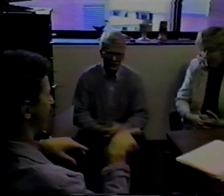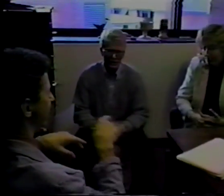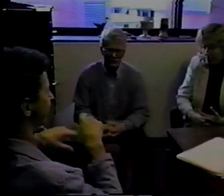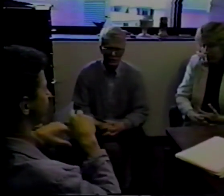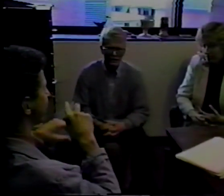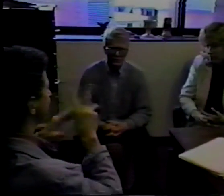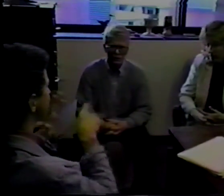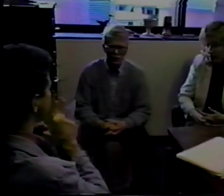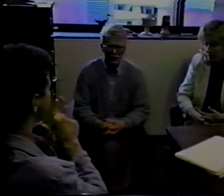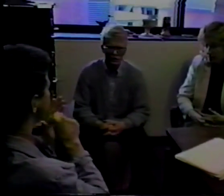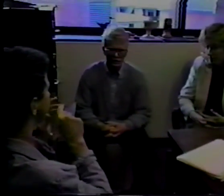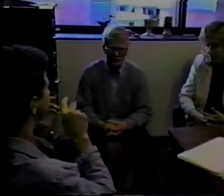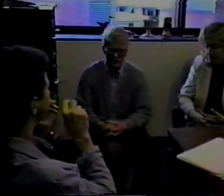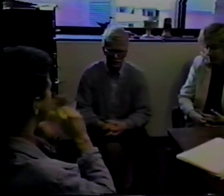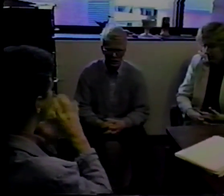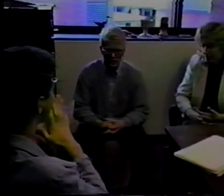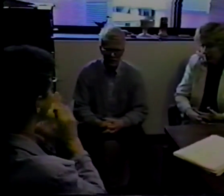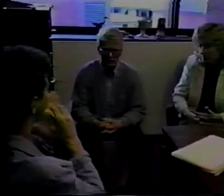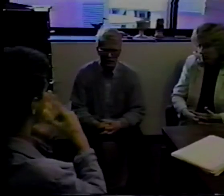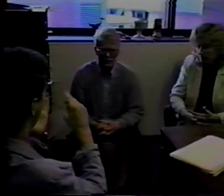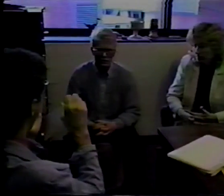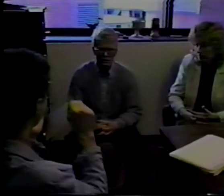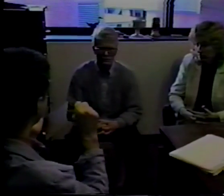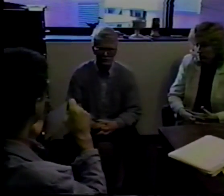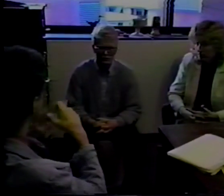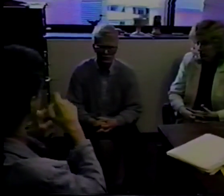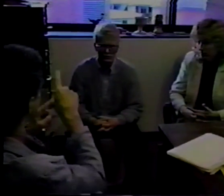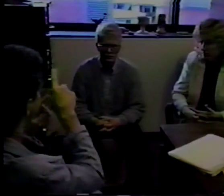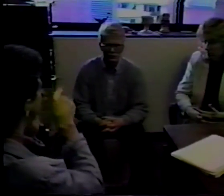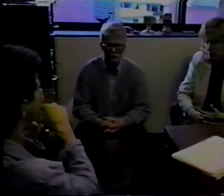The past week I've been working on the videotape and, um,